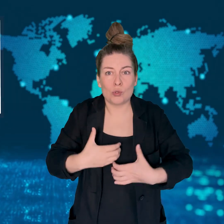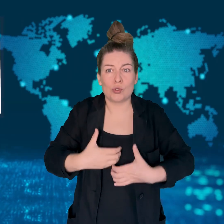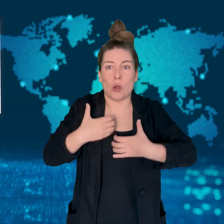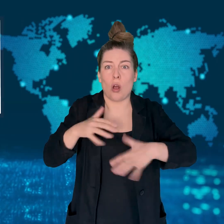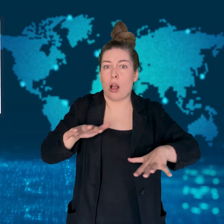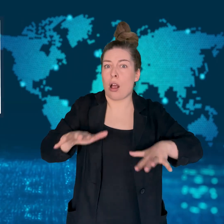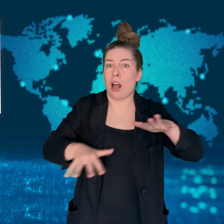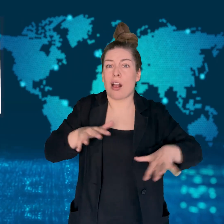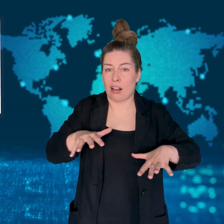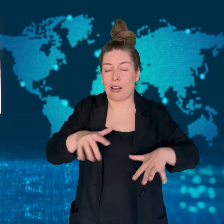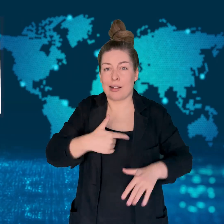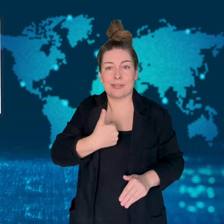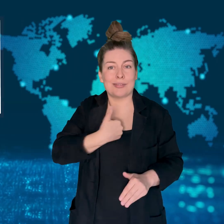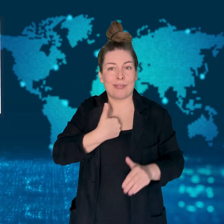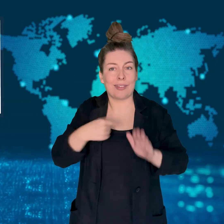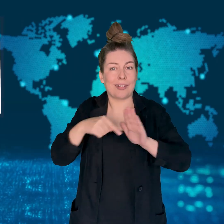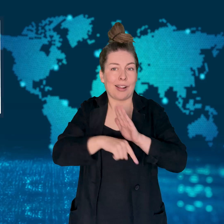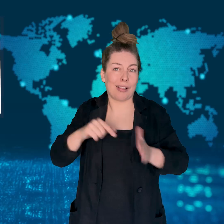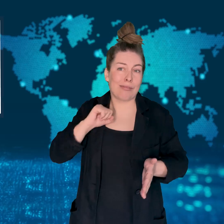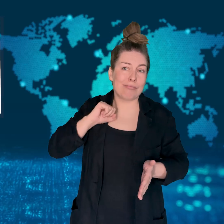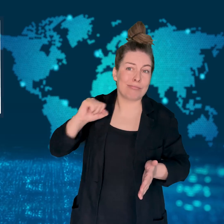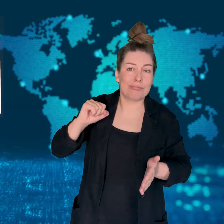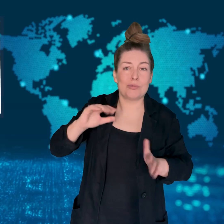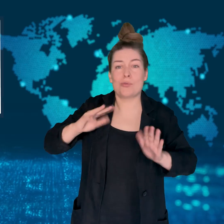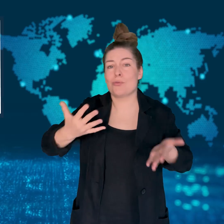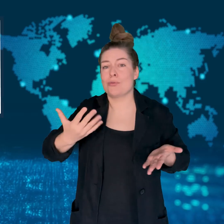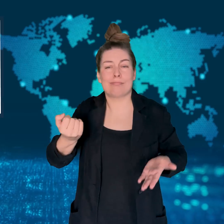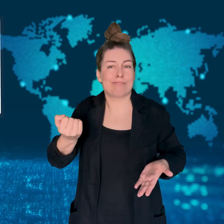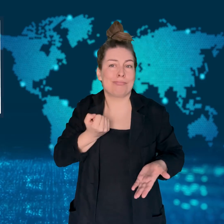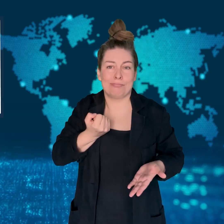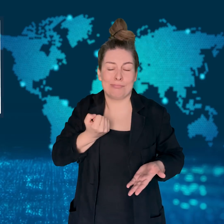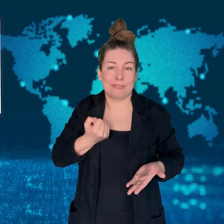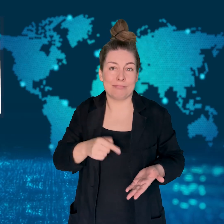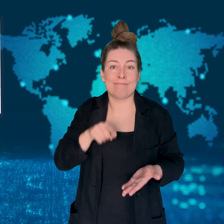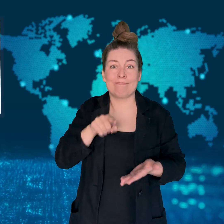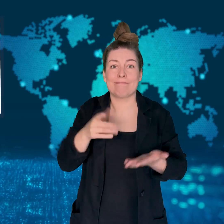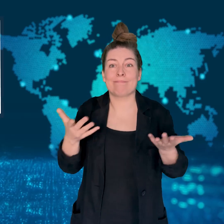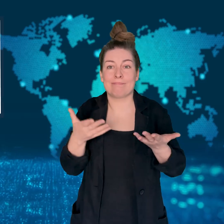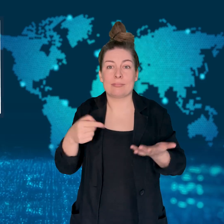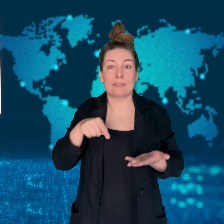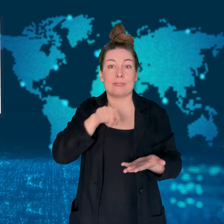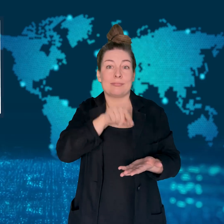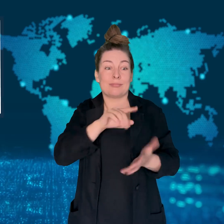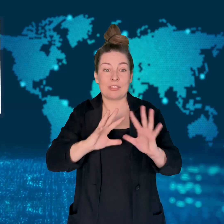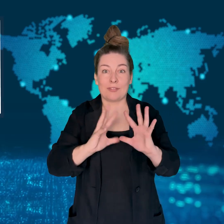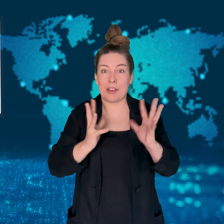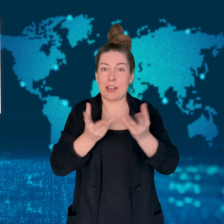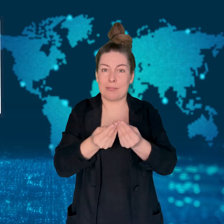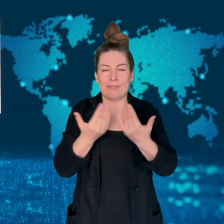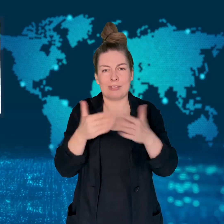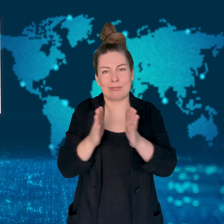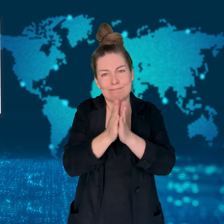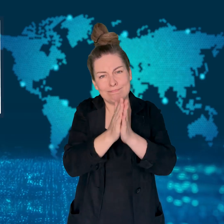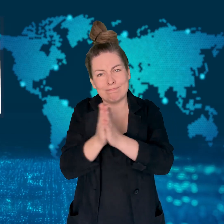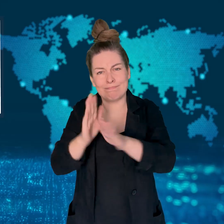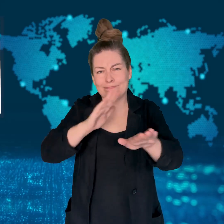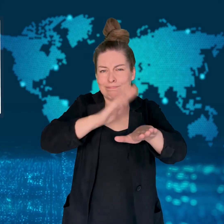His family asked that his name and their names not be released to the public.